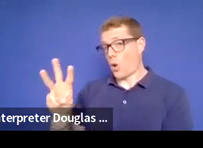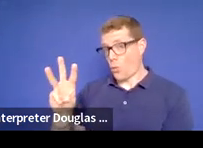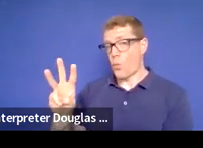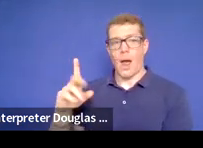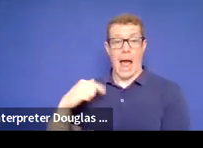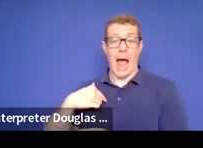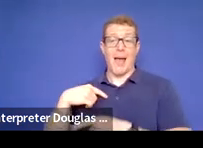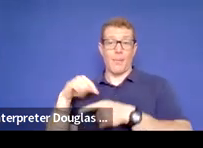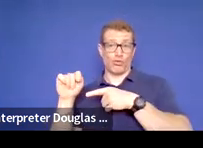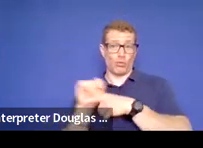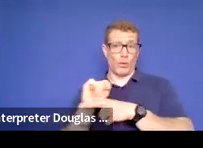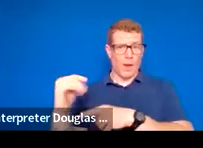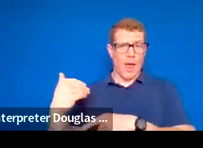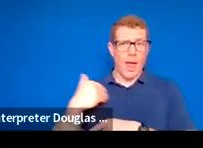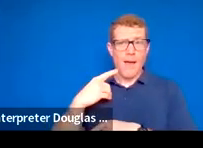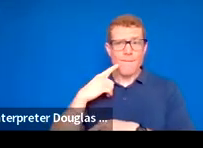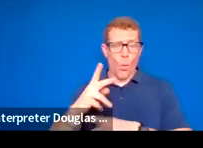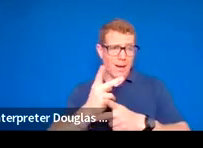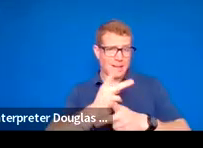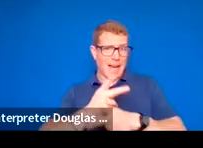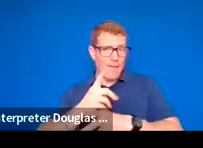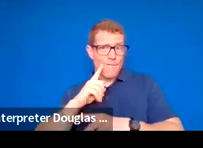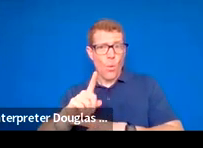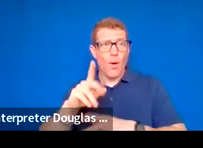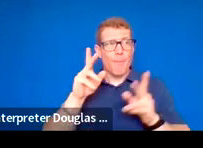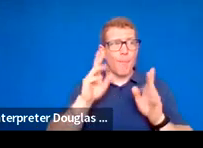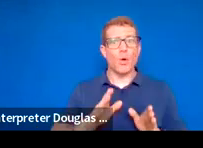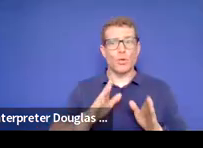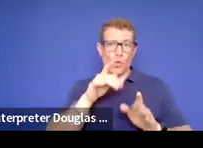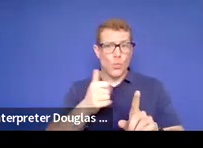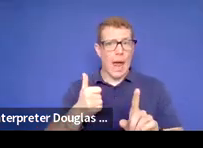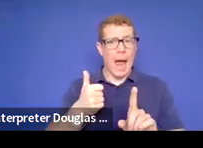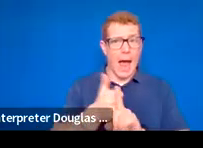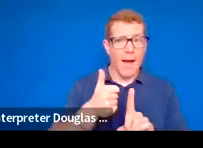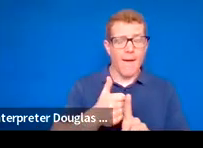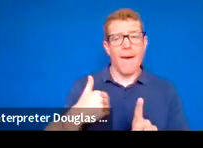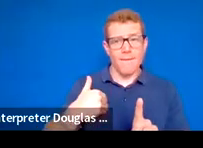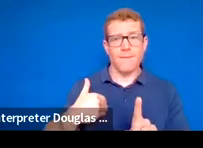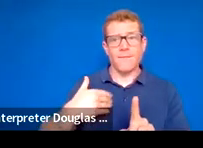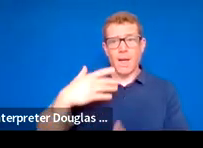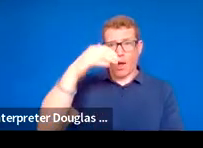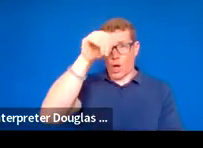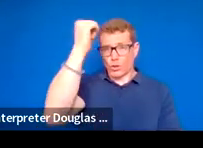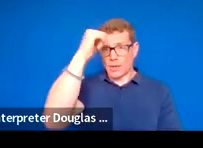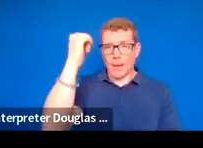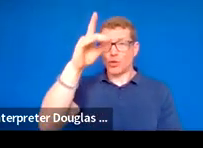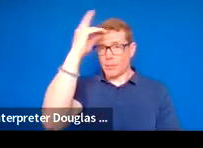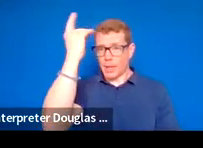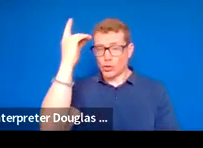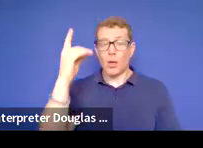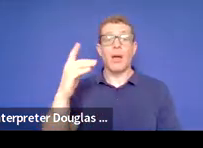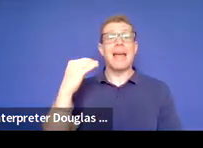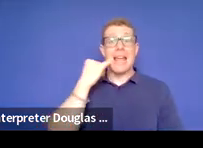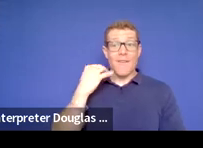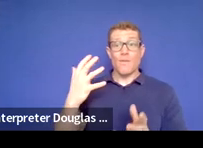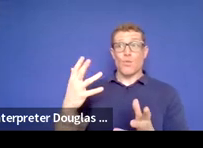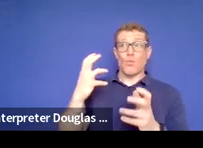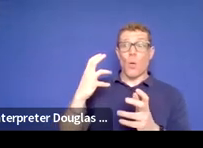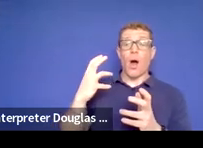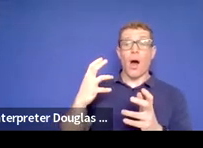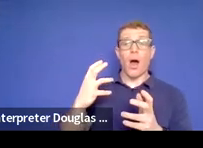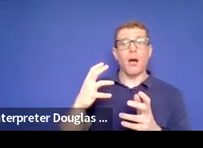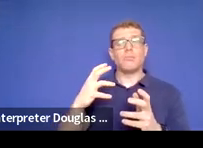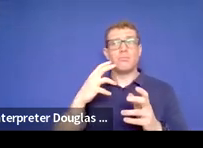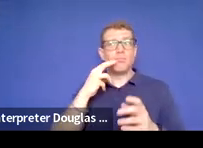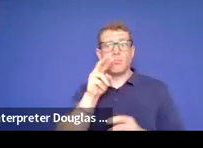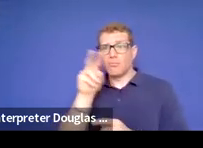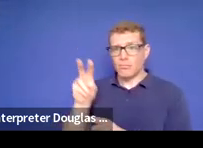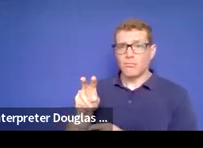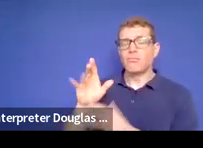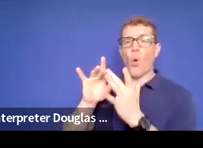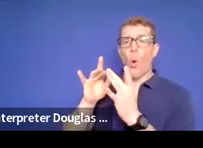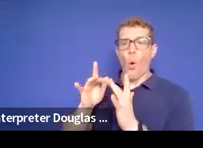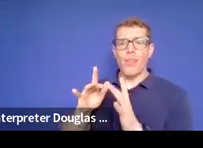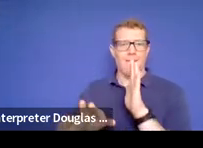But I would encourage you if you're working with someone or you're trying to visit someone you can look up Keep us know online, and she'll give you a wonderful way to go about that visit.